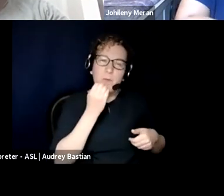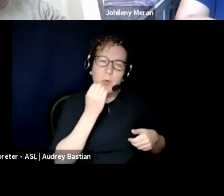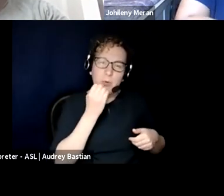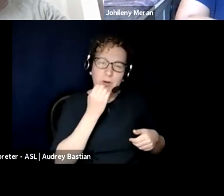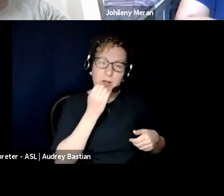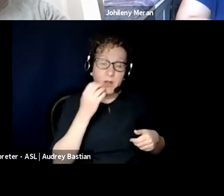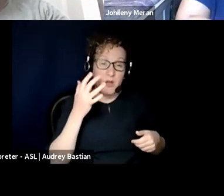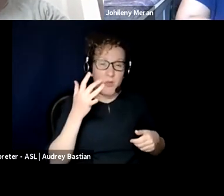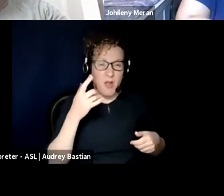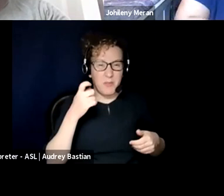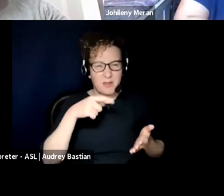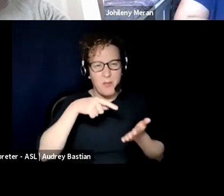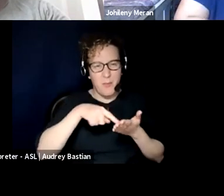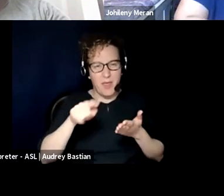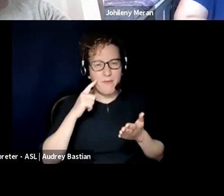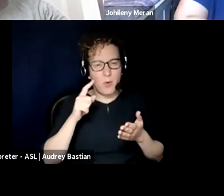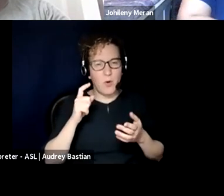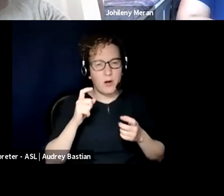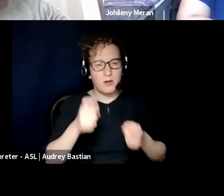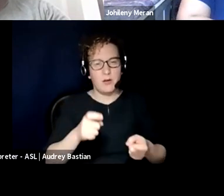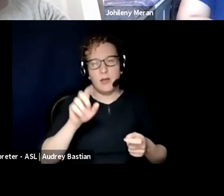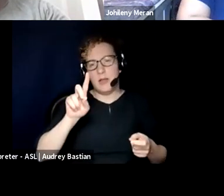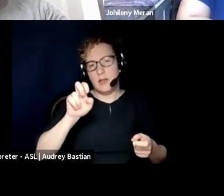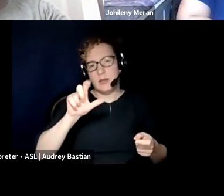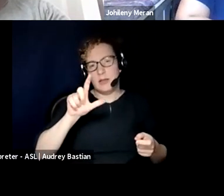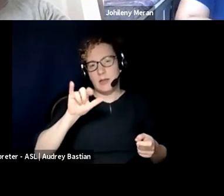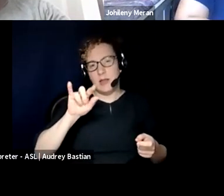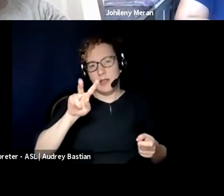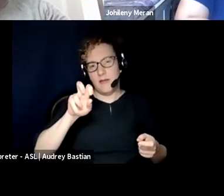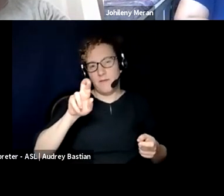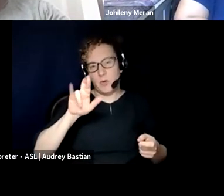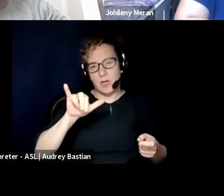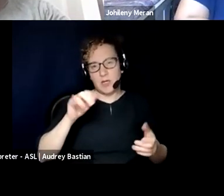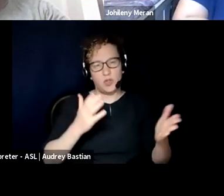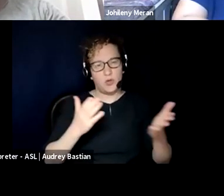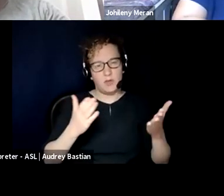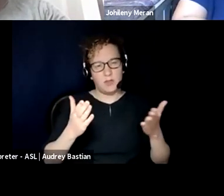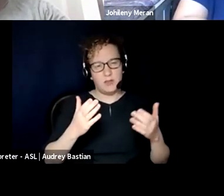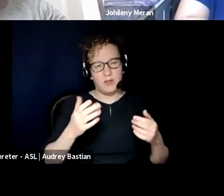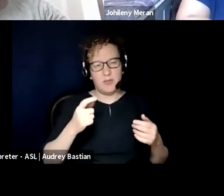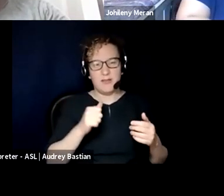to pay for delivery service because it would not be as easy to coordinate with my friend